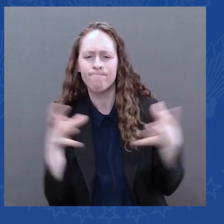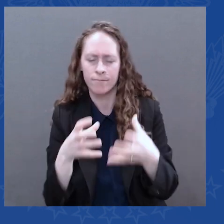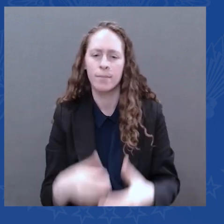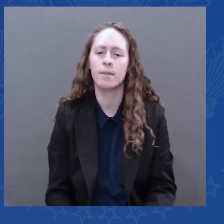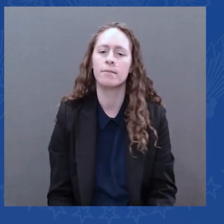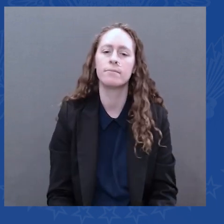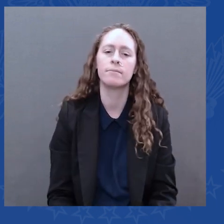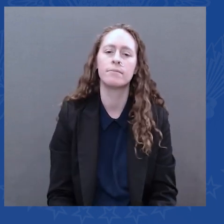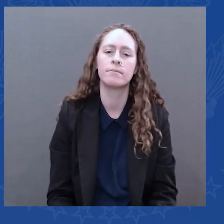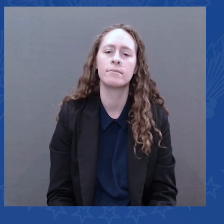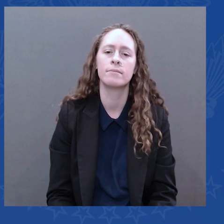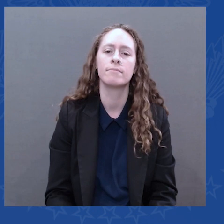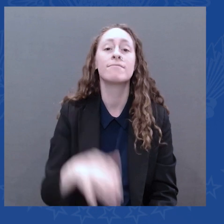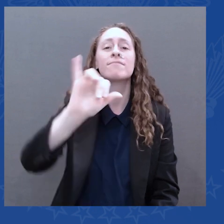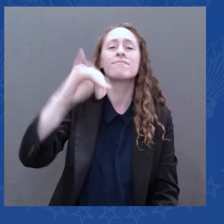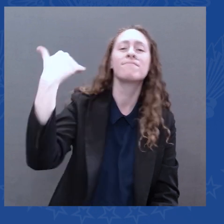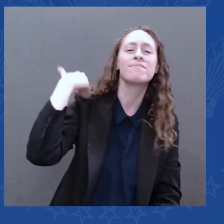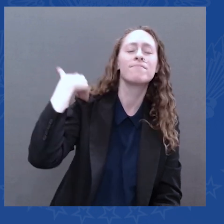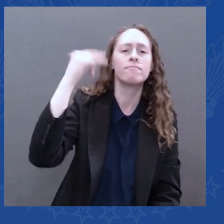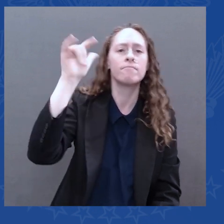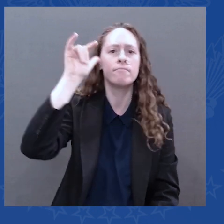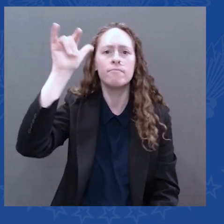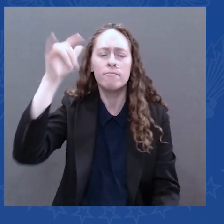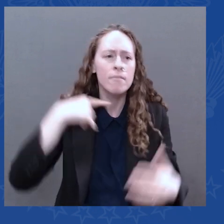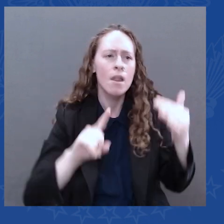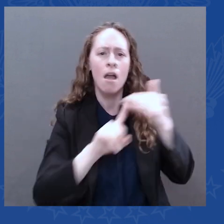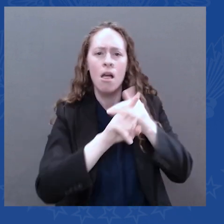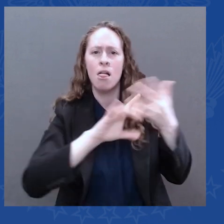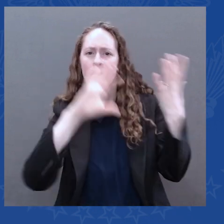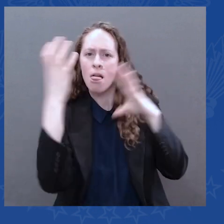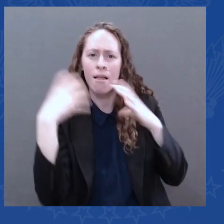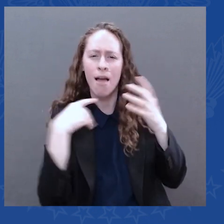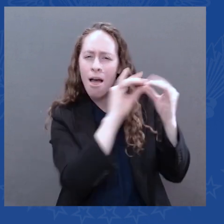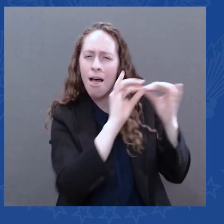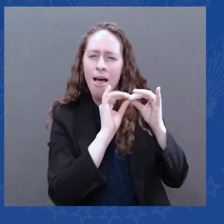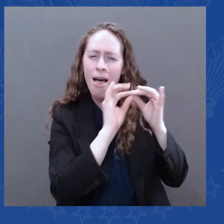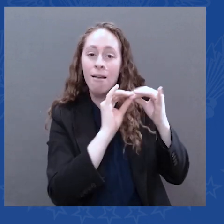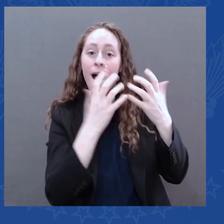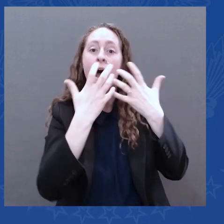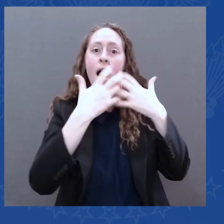the United States and the EU are finding creative, new approaches to knit our economies